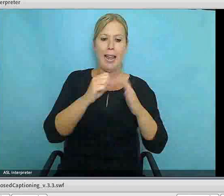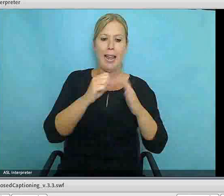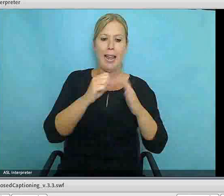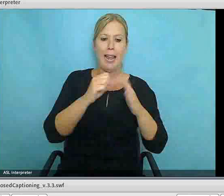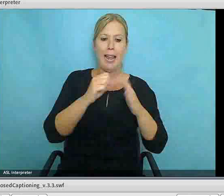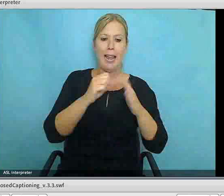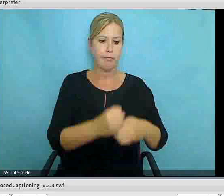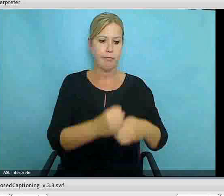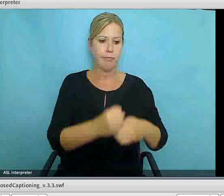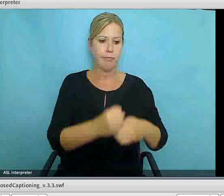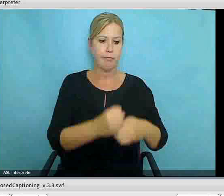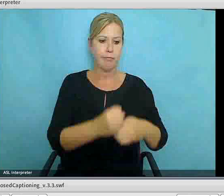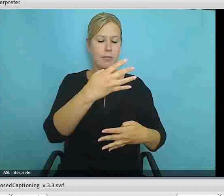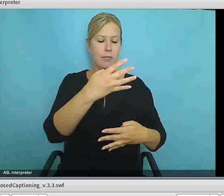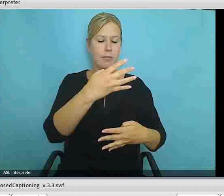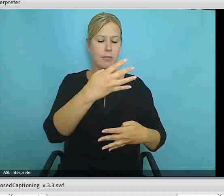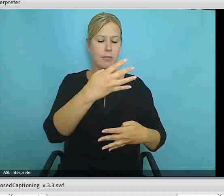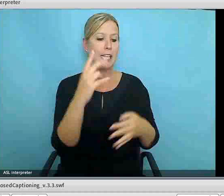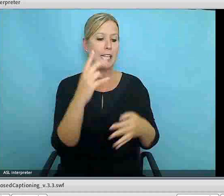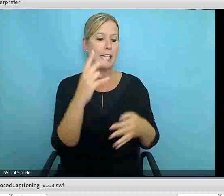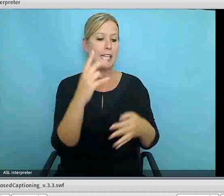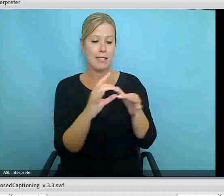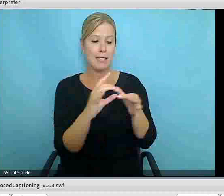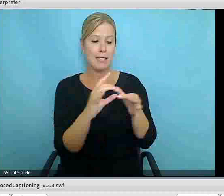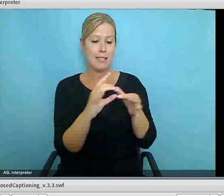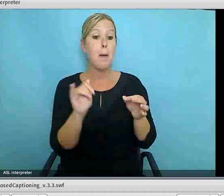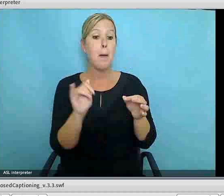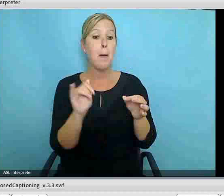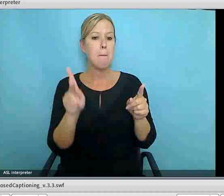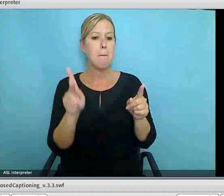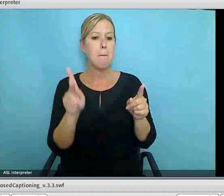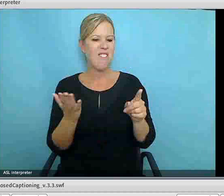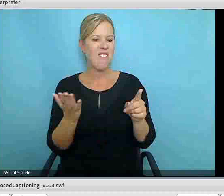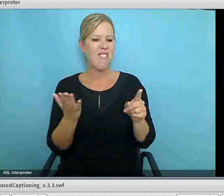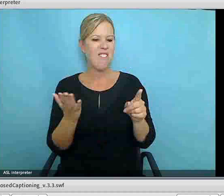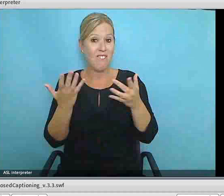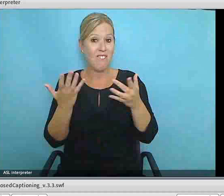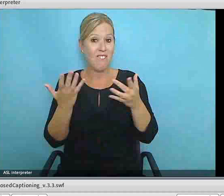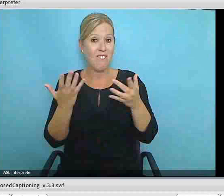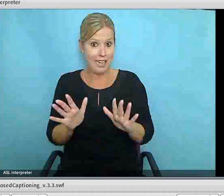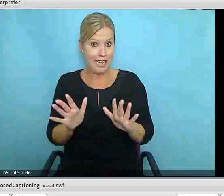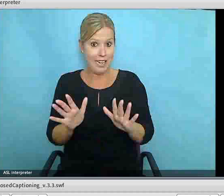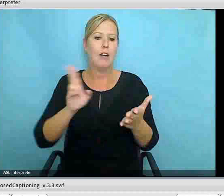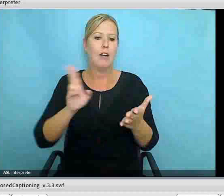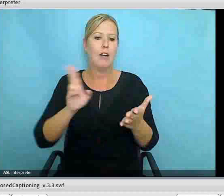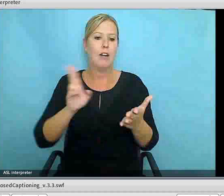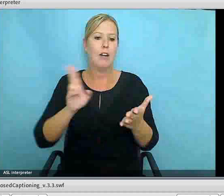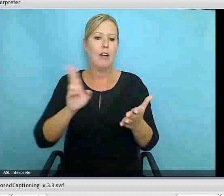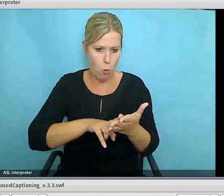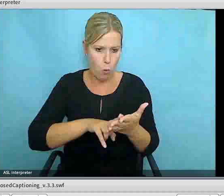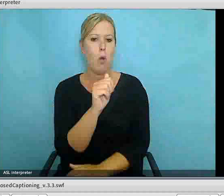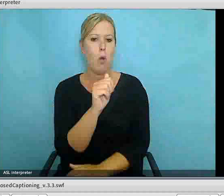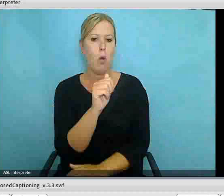and they would be informed which One Care plan and the contact information for that One Care plan.